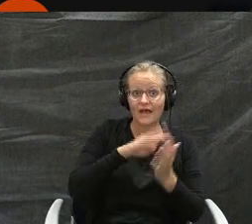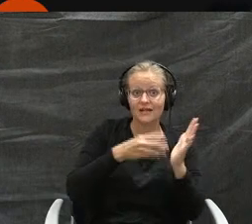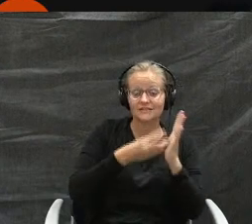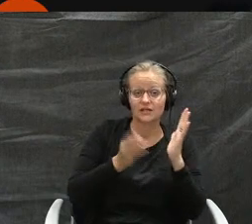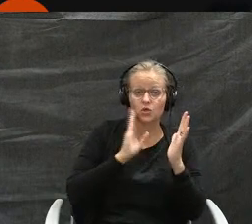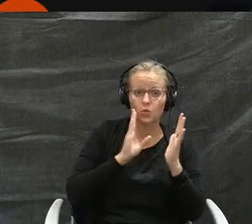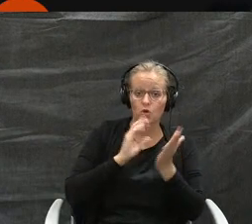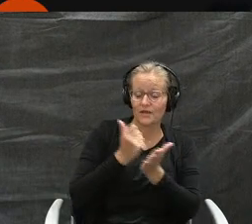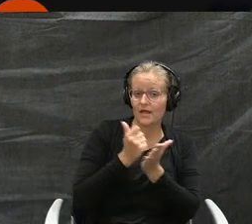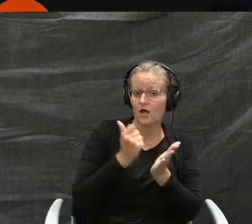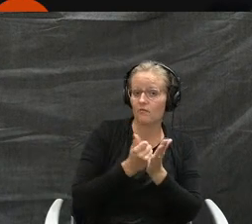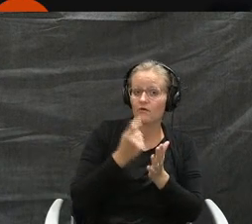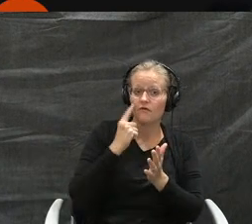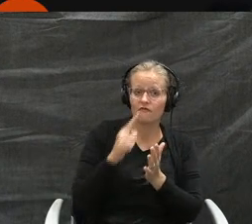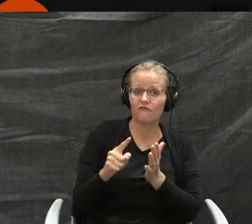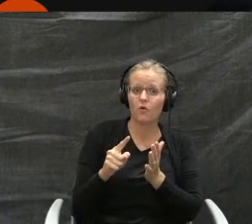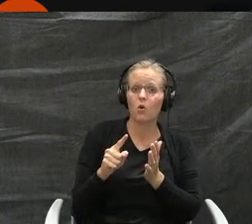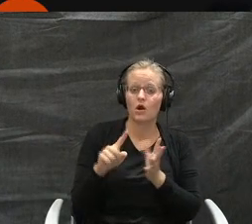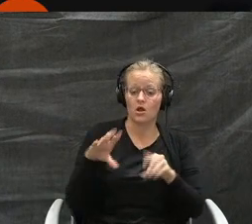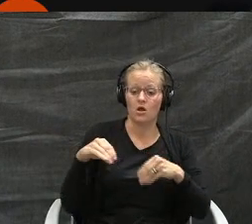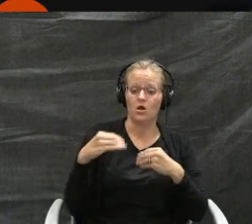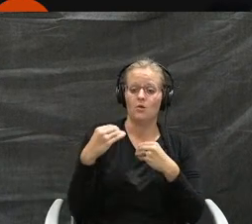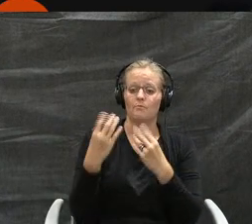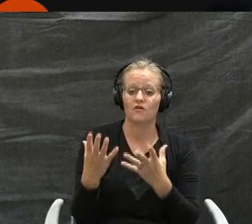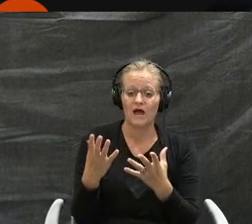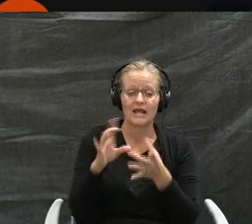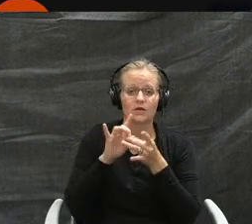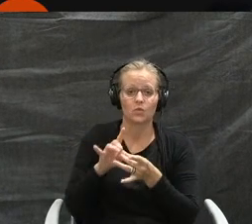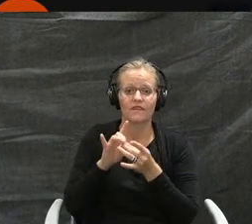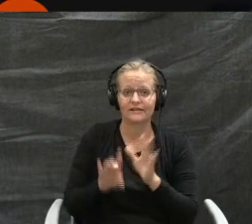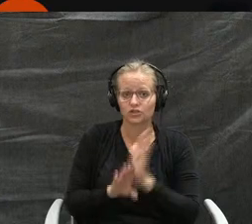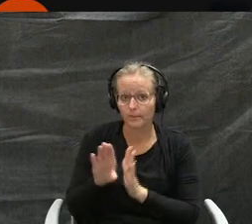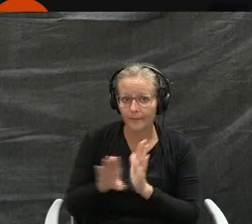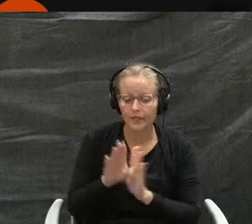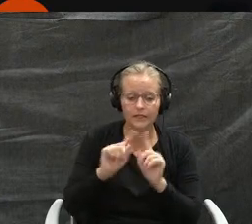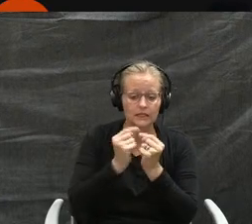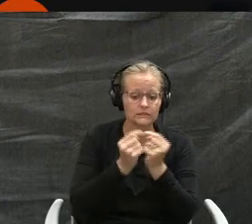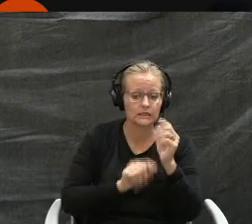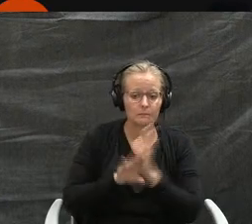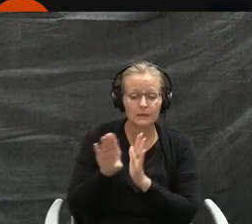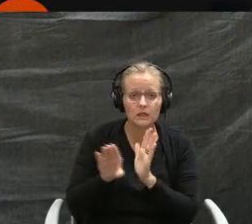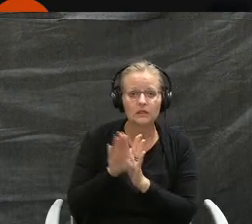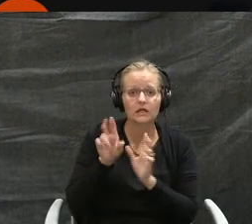conducive to being able to afford the time to that relationship. Building those team building opportunities,